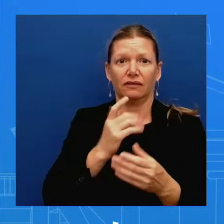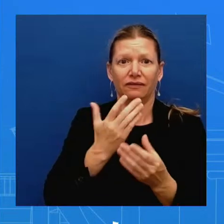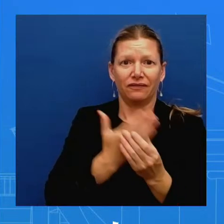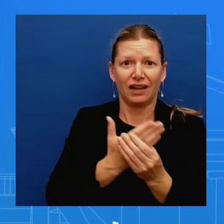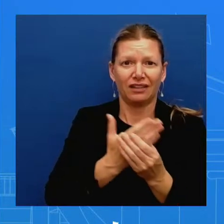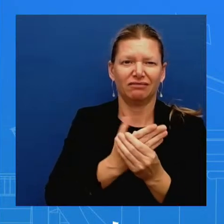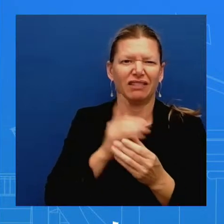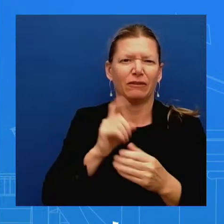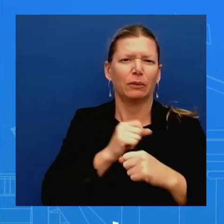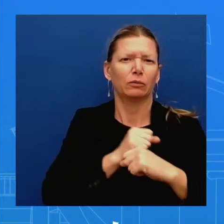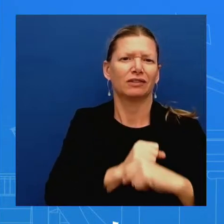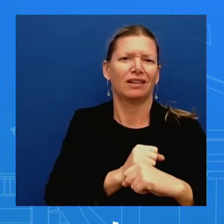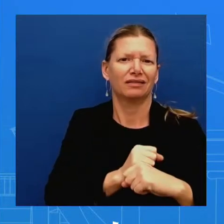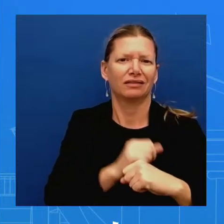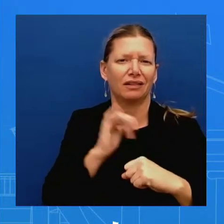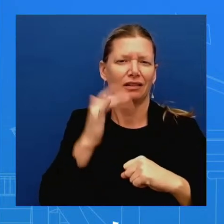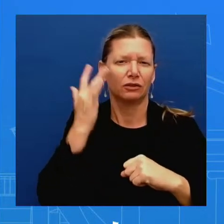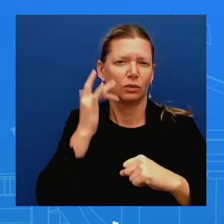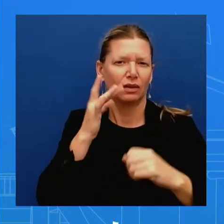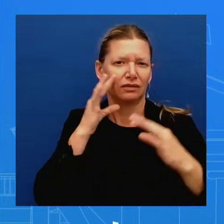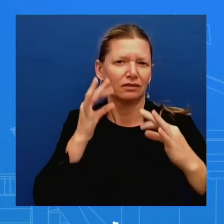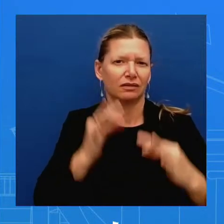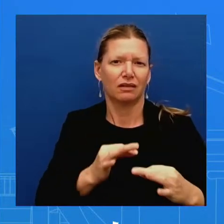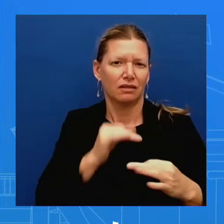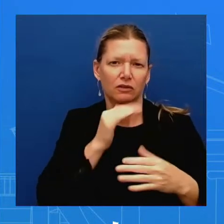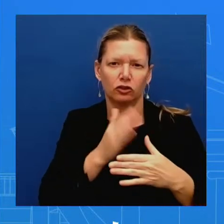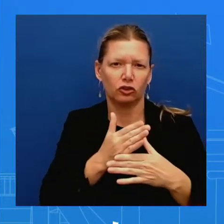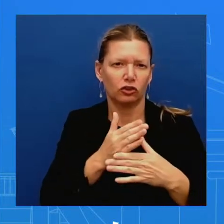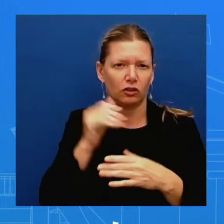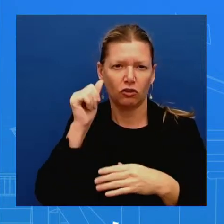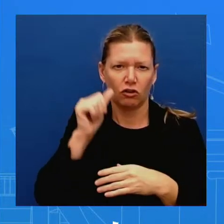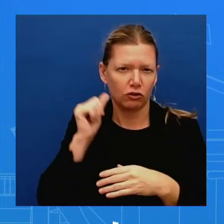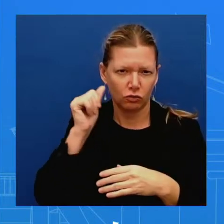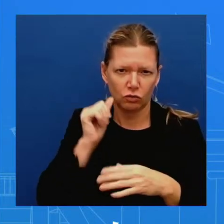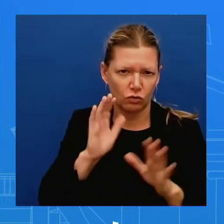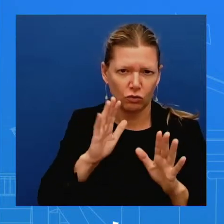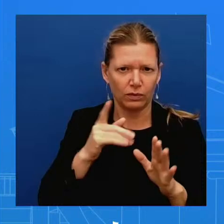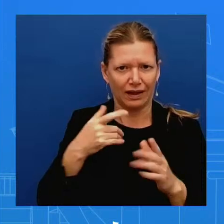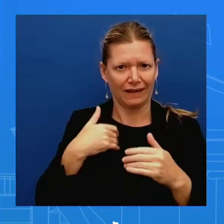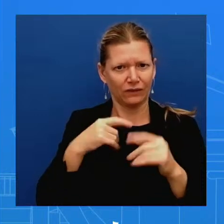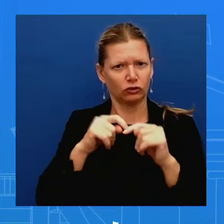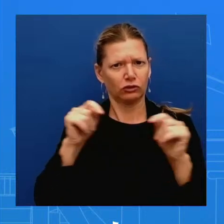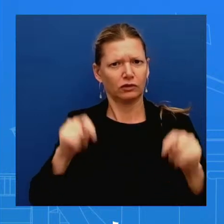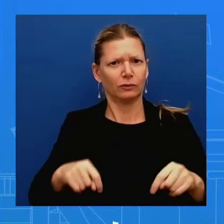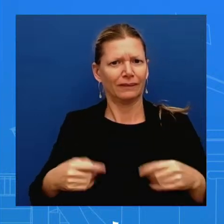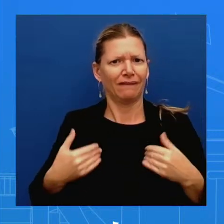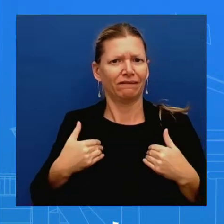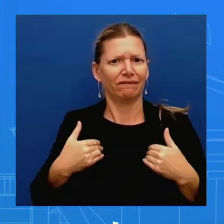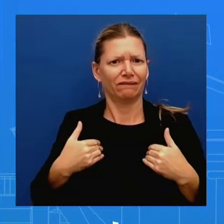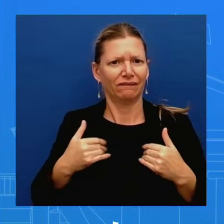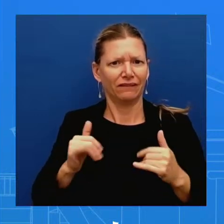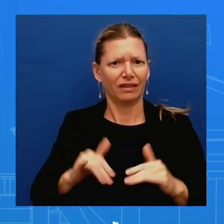certainly would refer you to my colleagues. But that was a determination that was made. And, again, anything more to that, I would refer you to my colleagues.